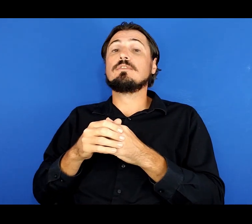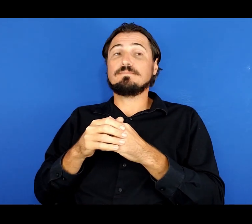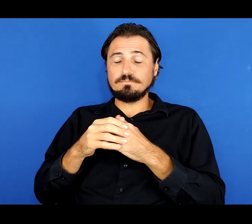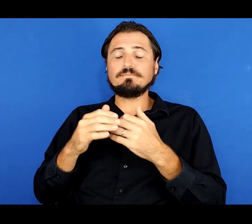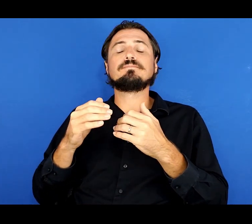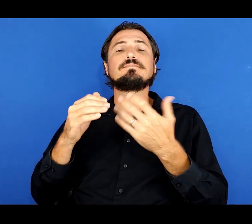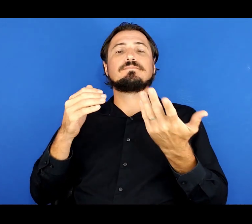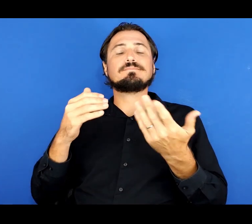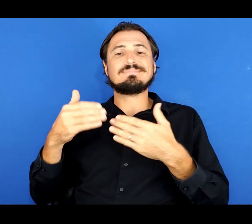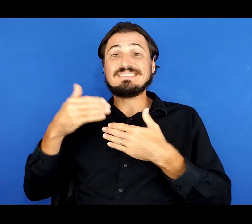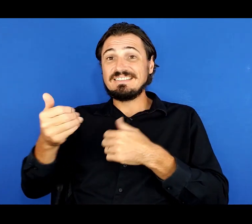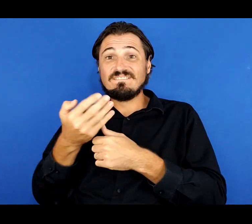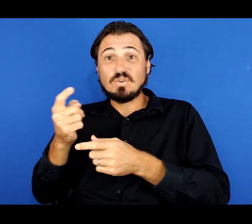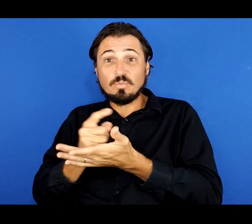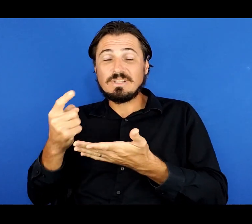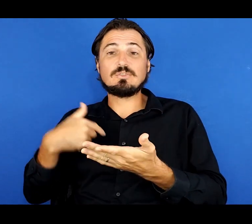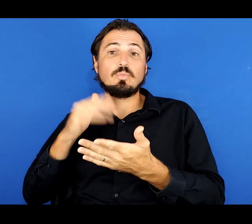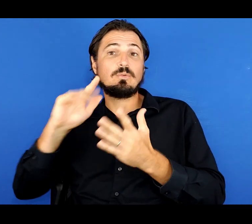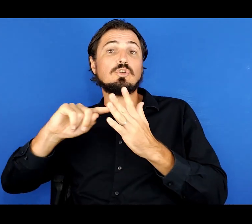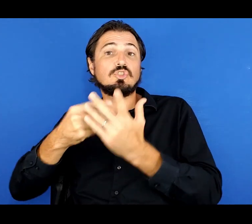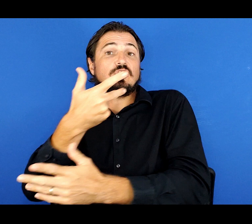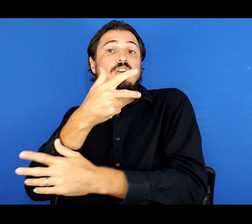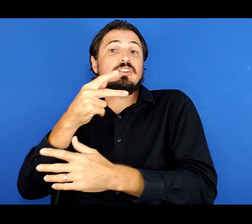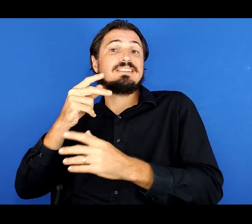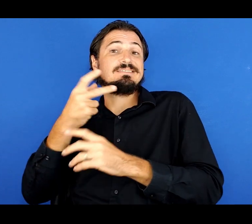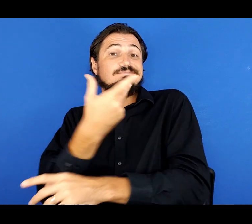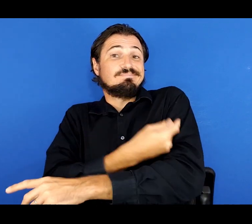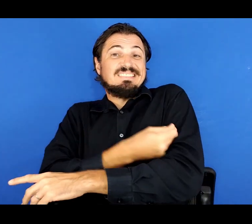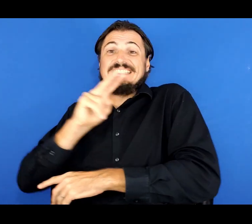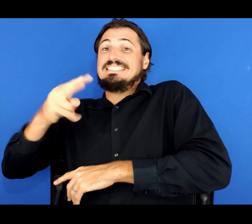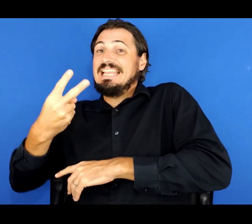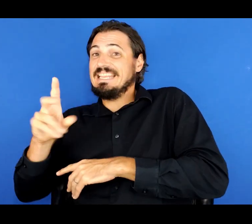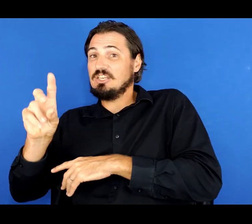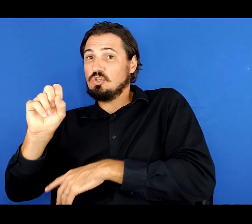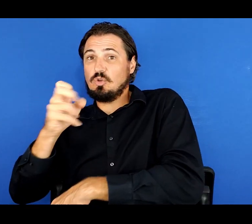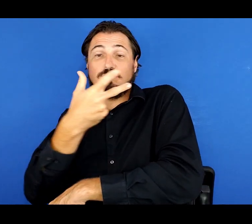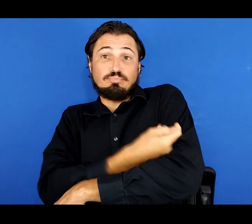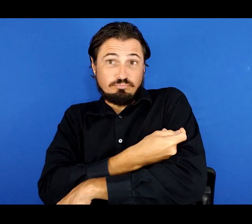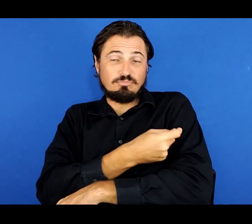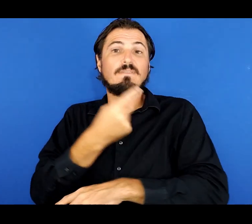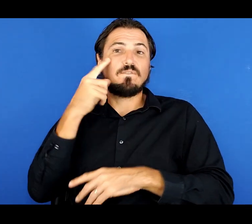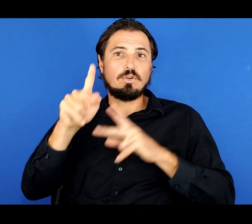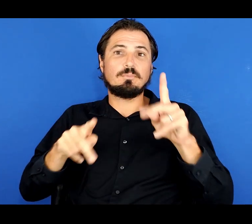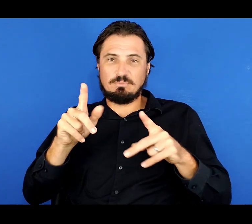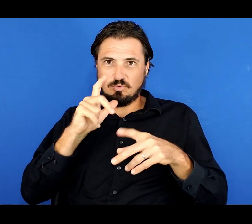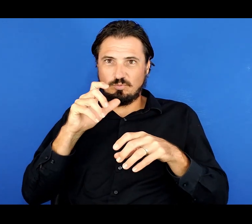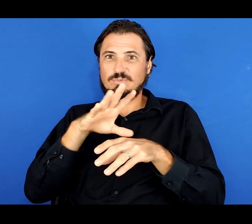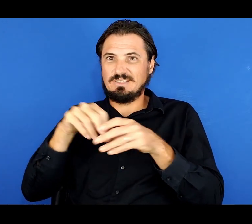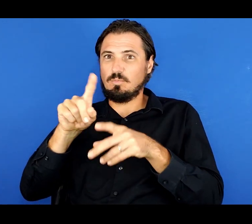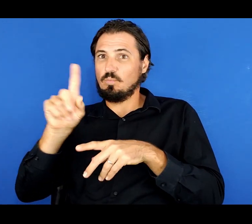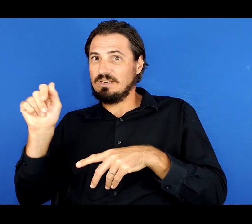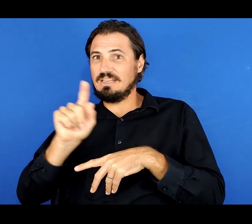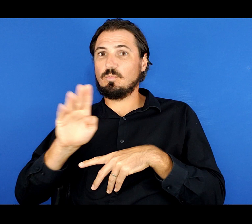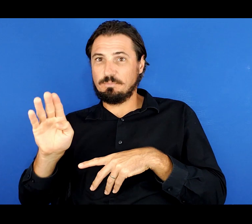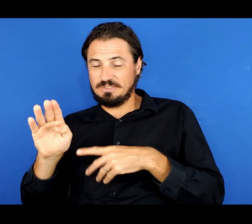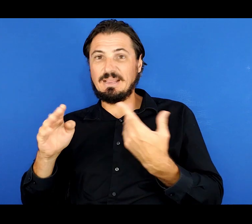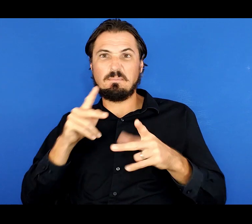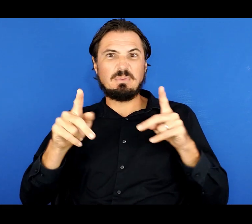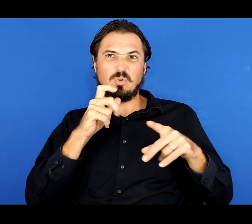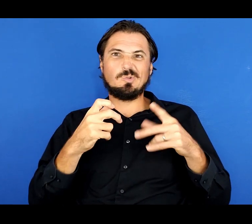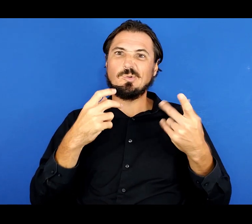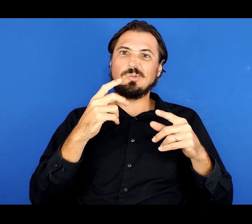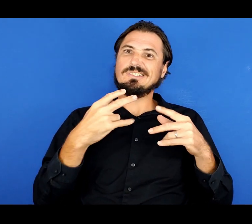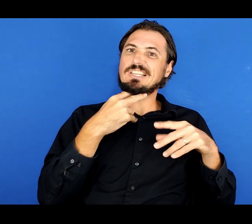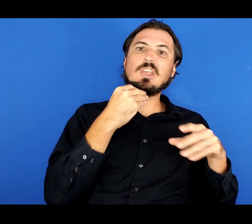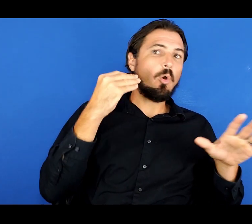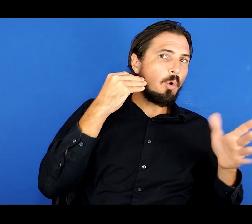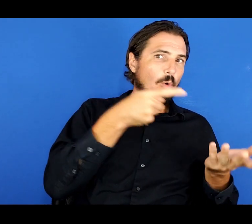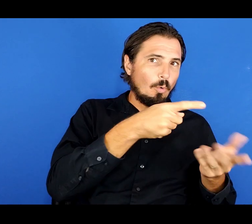Over the next few weeks, we will focus on second doses for 1a/1b as well as mobile clinics for homebound residents who meet the current allocation criteria. We expect to move into phase 1c